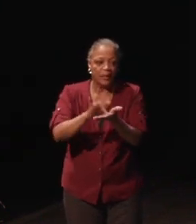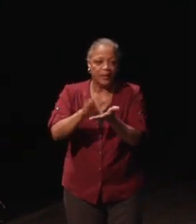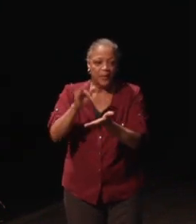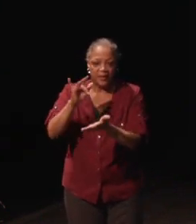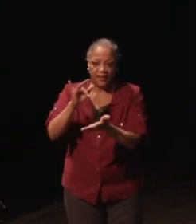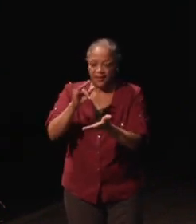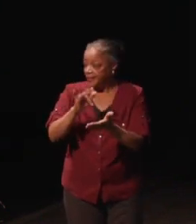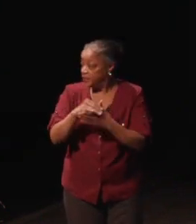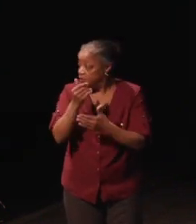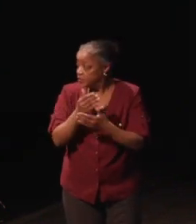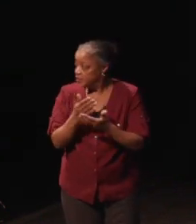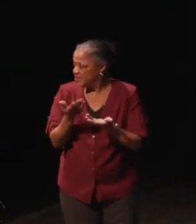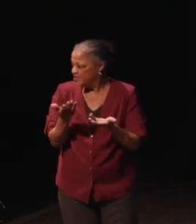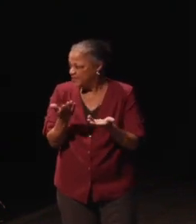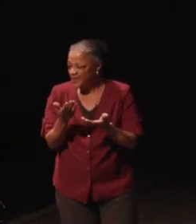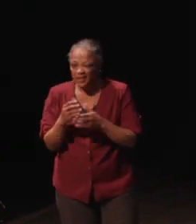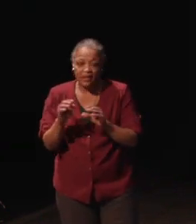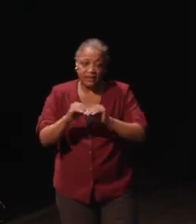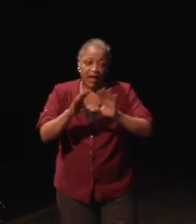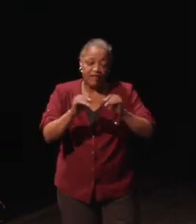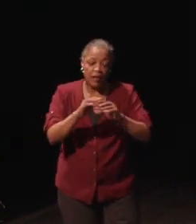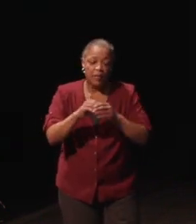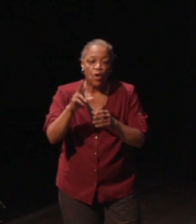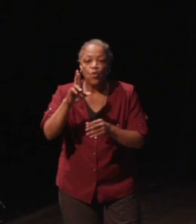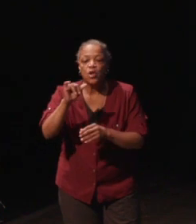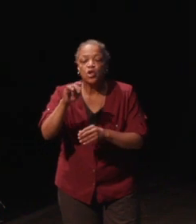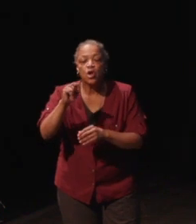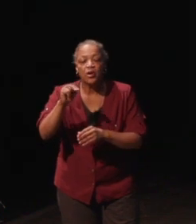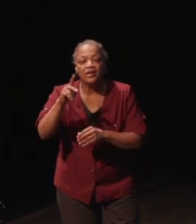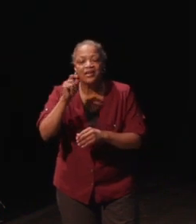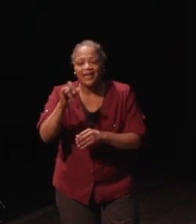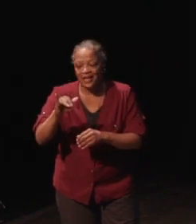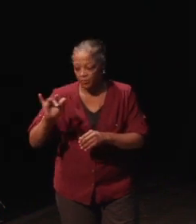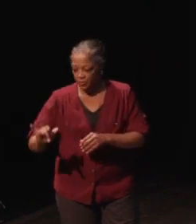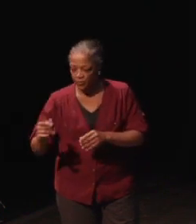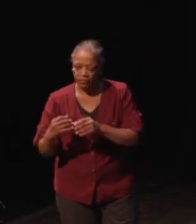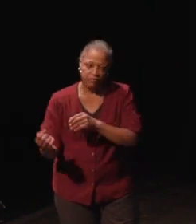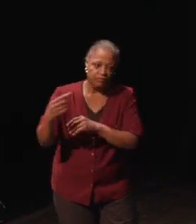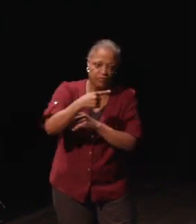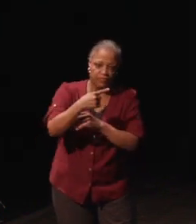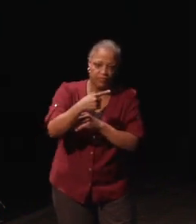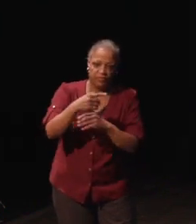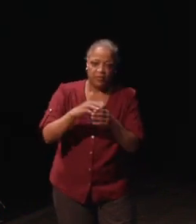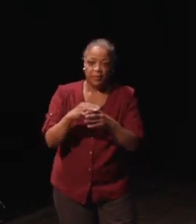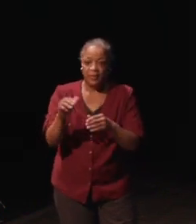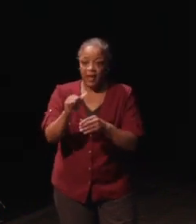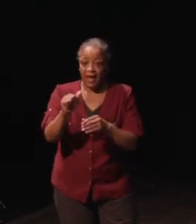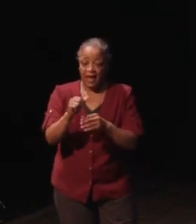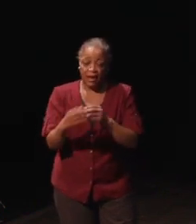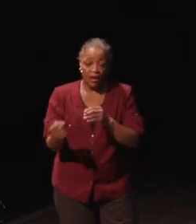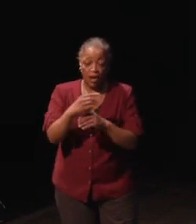That's on mobile obviously but it would be the "Return" key on the keyboard, it would be probably the "A" key on the gamepad.